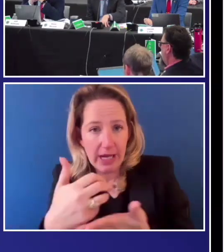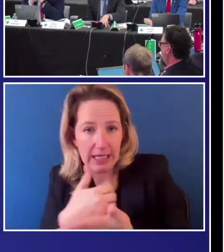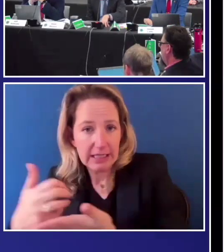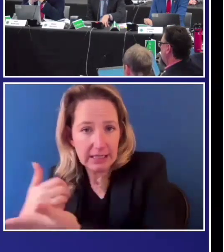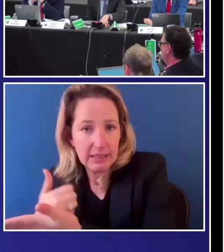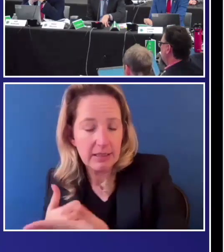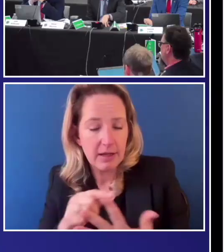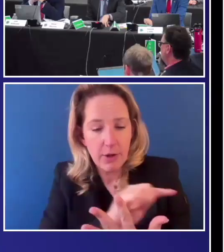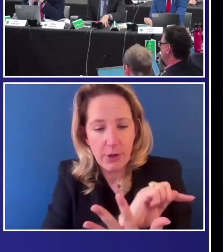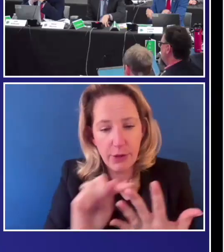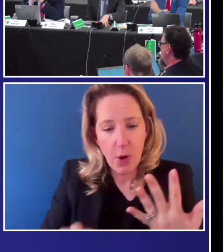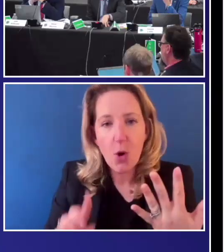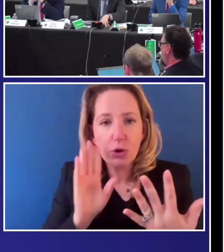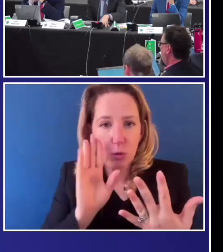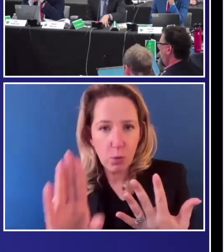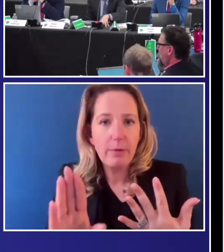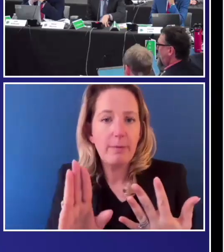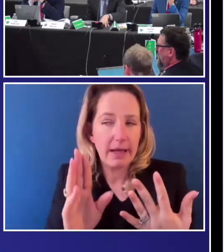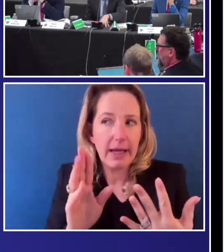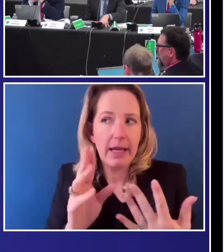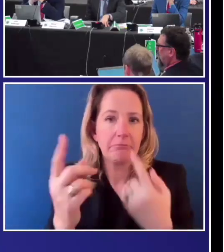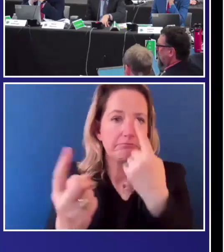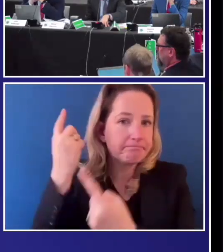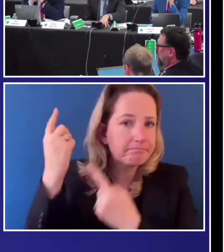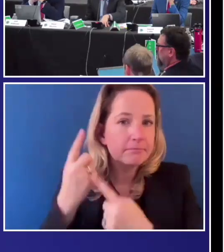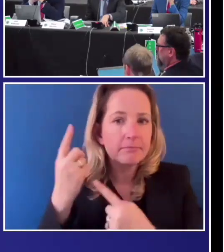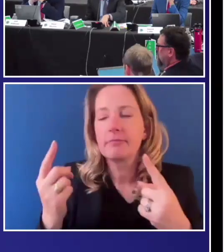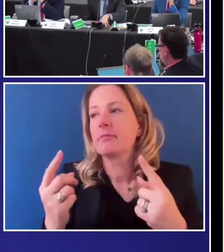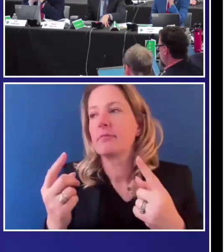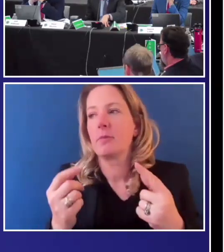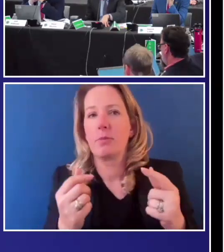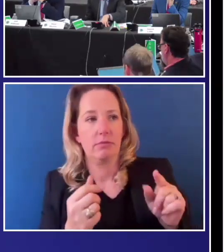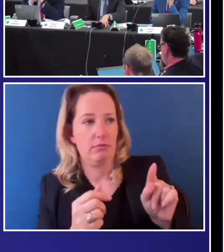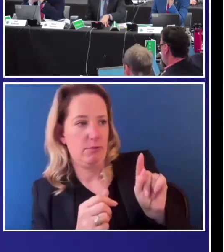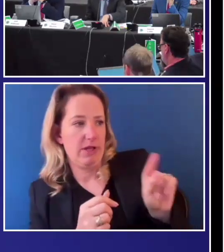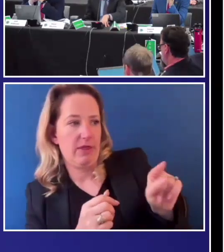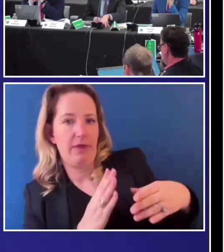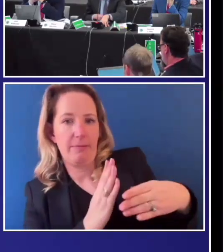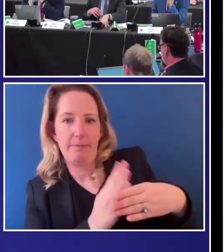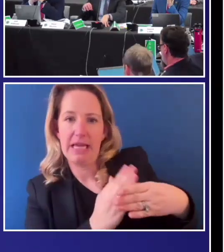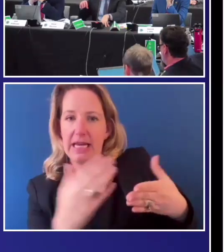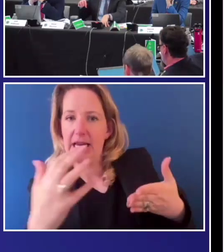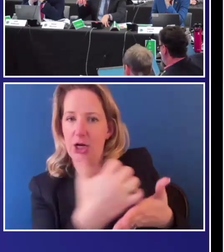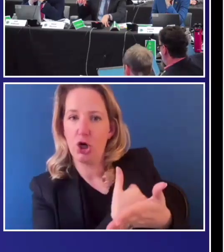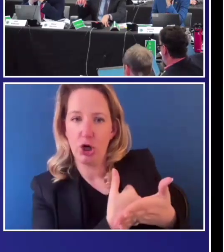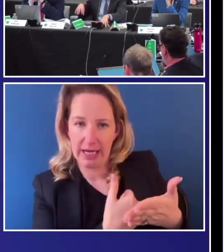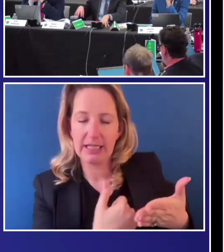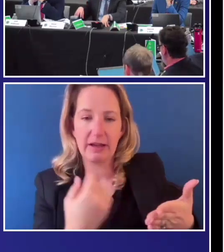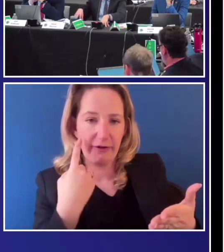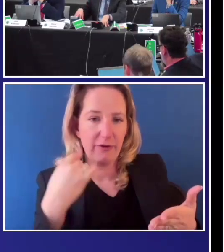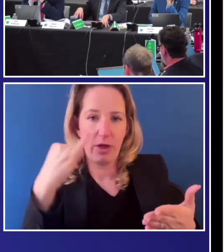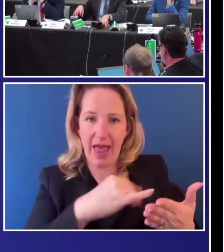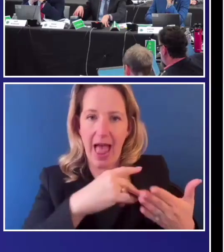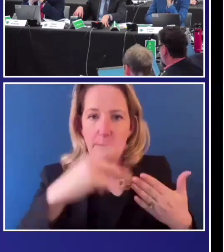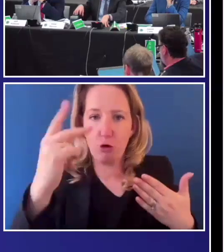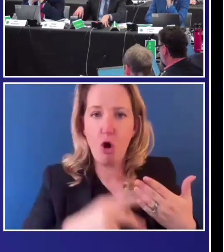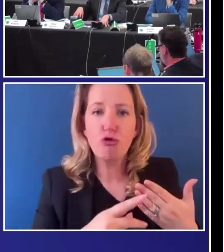be incorporated, as we mentioned earlier, into the median earnings of the, of the program that the Department is